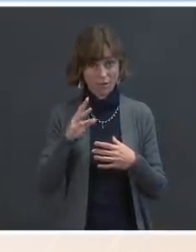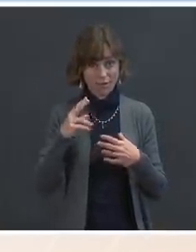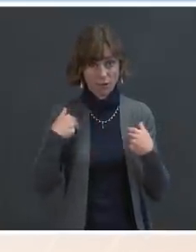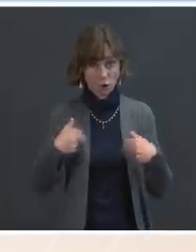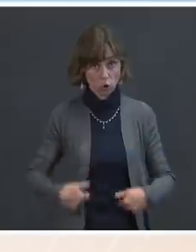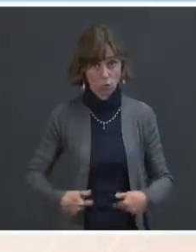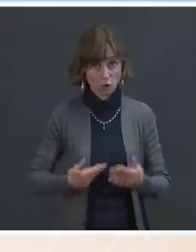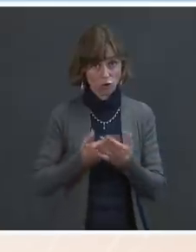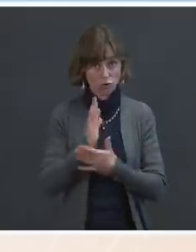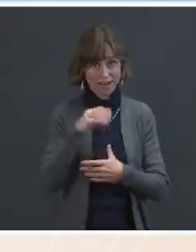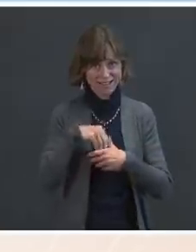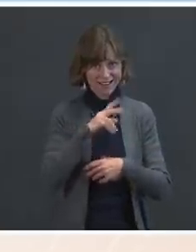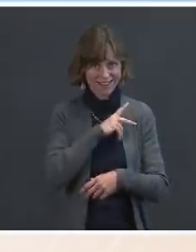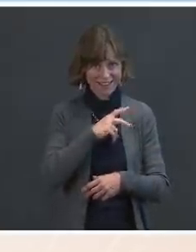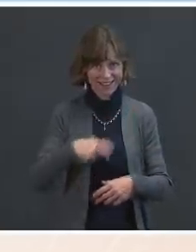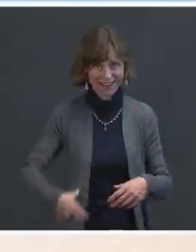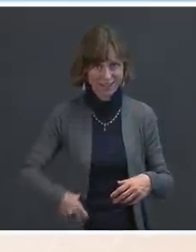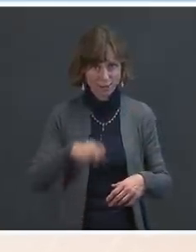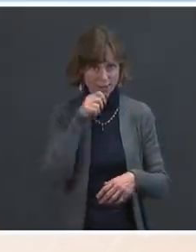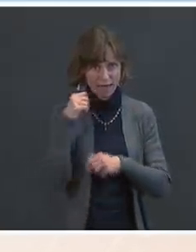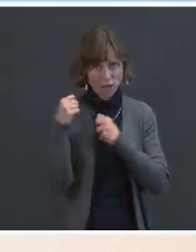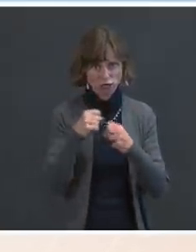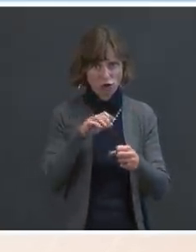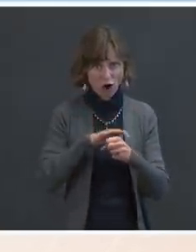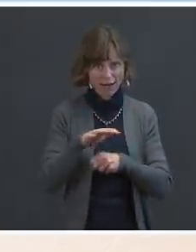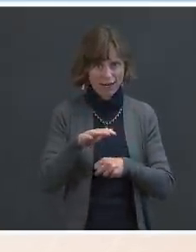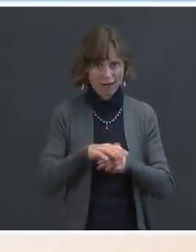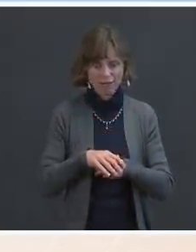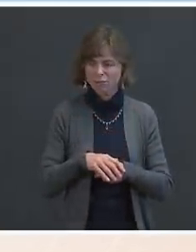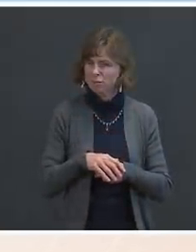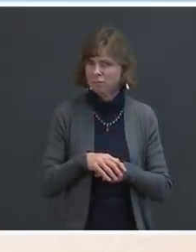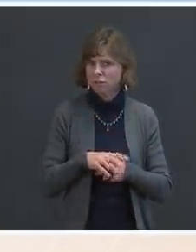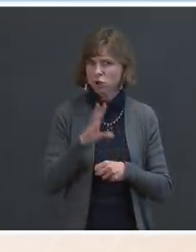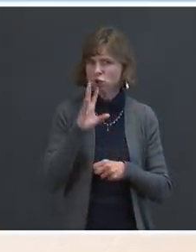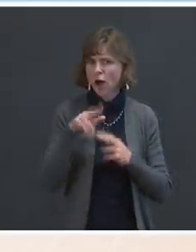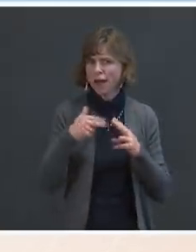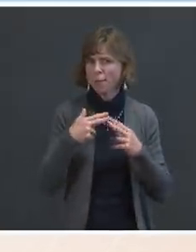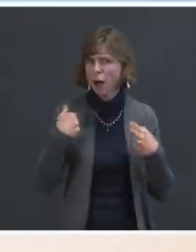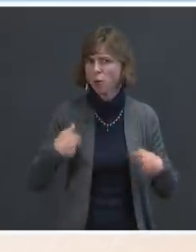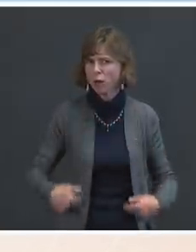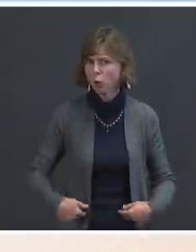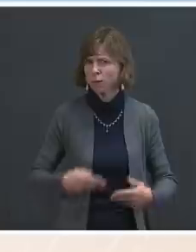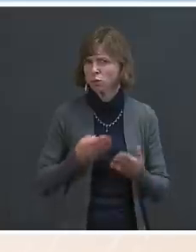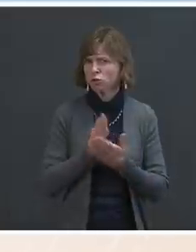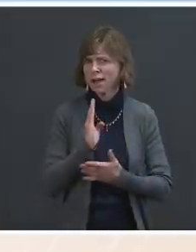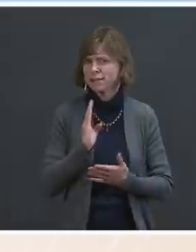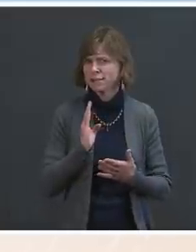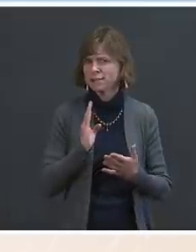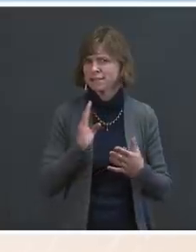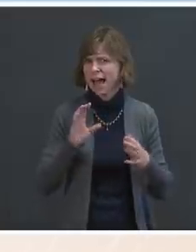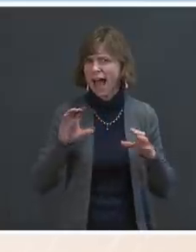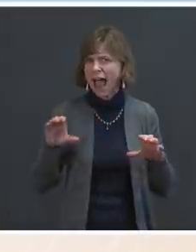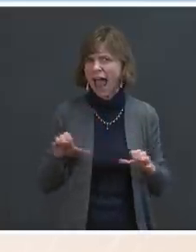is not strong enough? Ms. Psaki: You were referring to a human rights -- somebody -- a human rights activist who was released from prison?